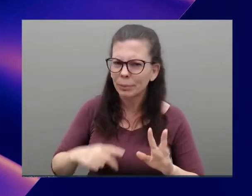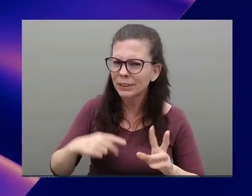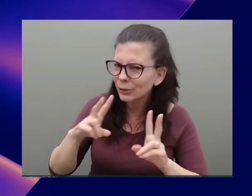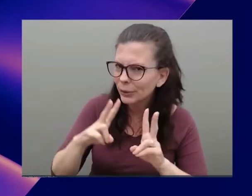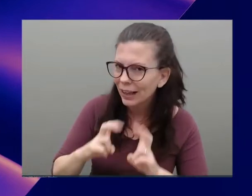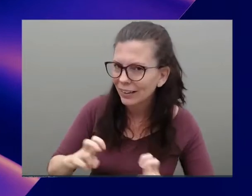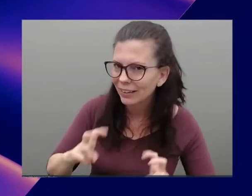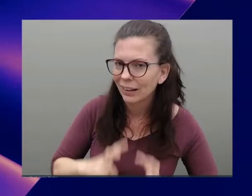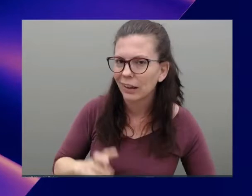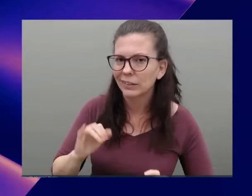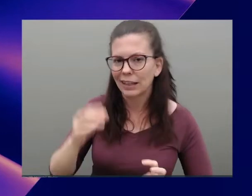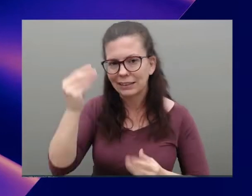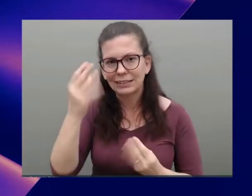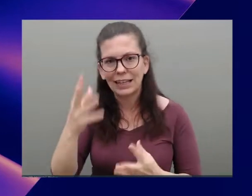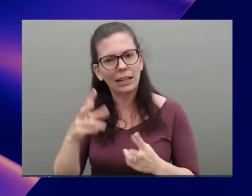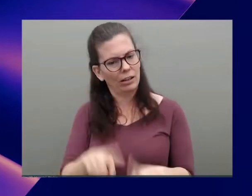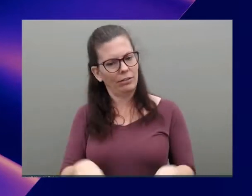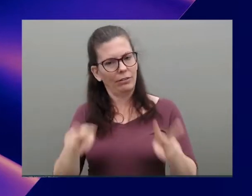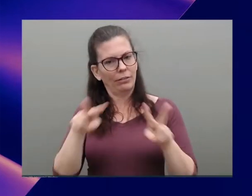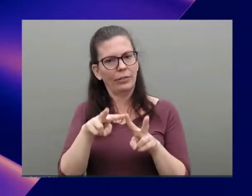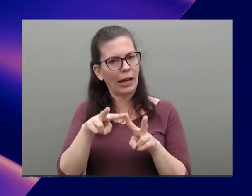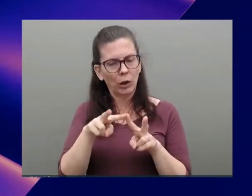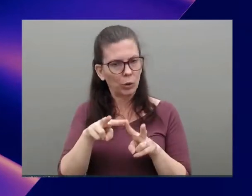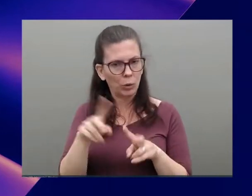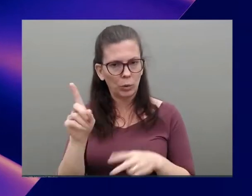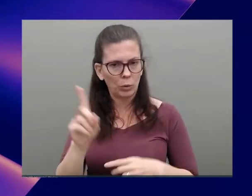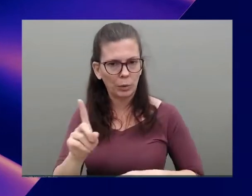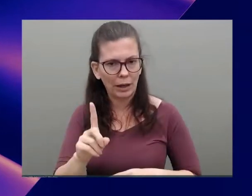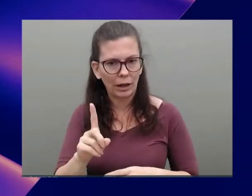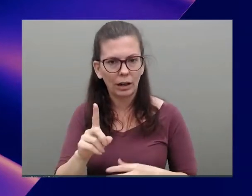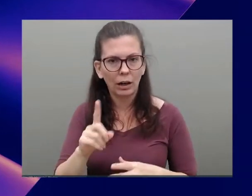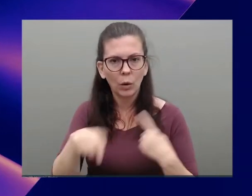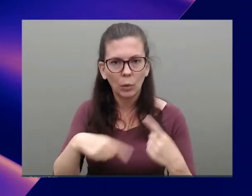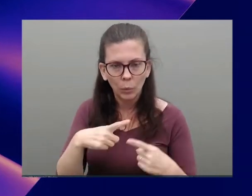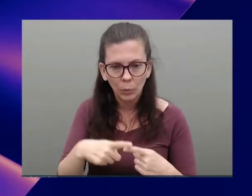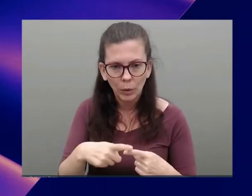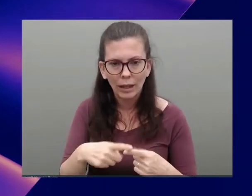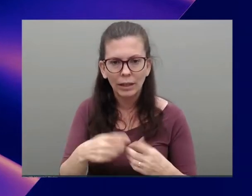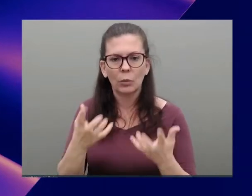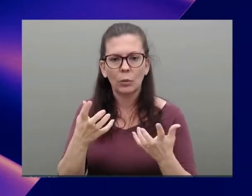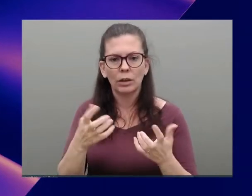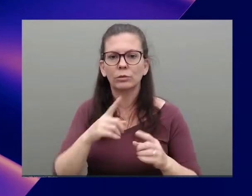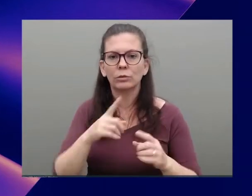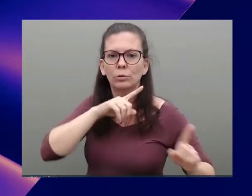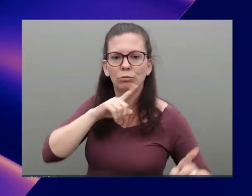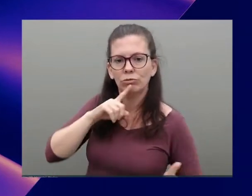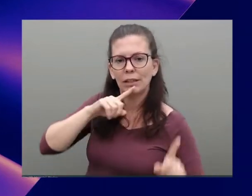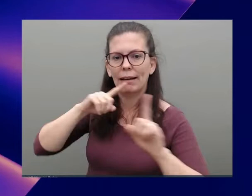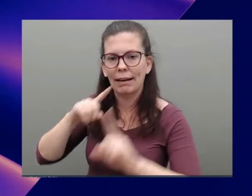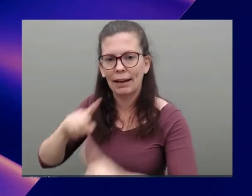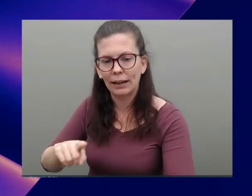the value will come into play when you want to take like a reactive and proactive kind of thing, right?